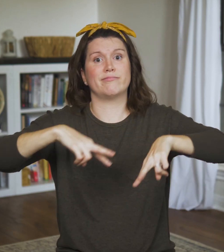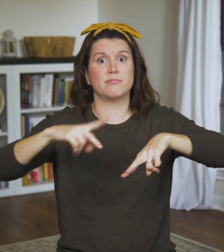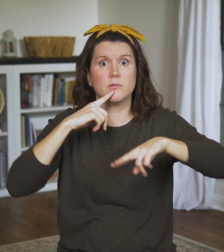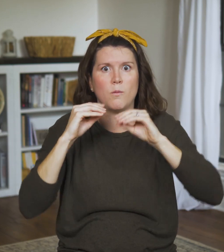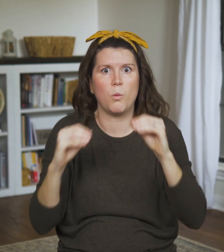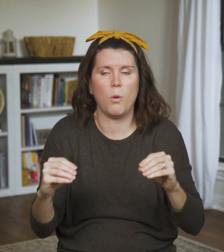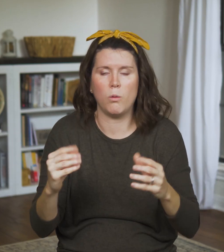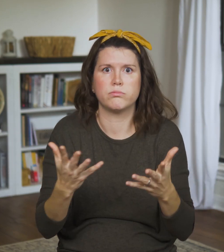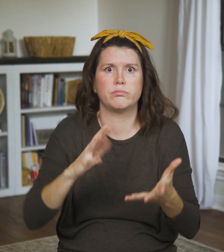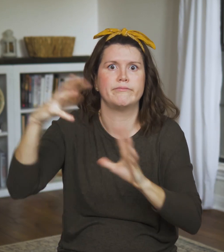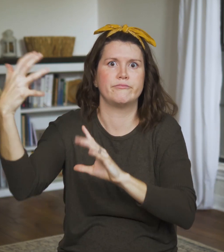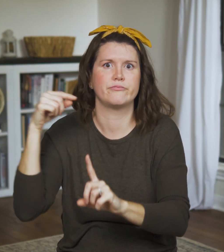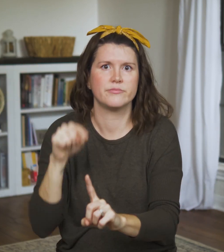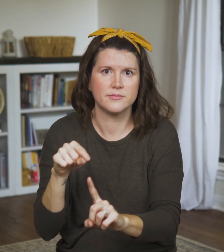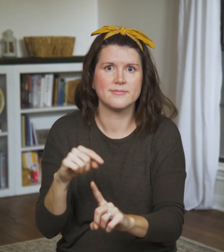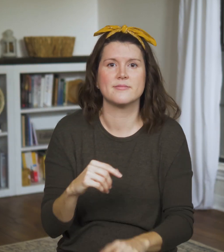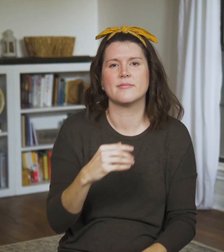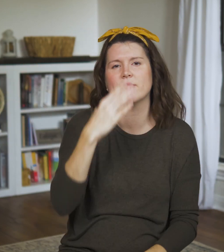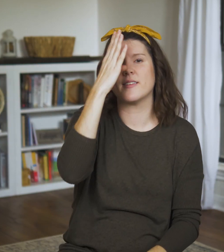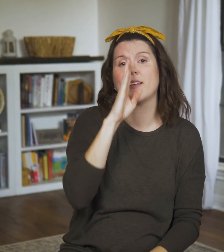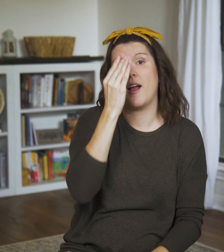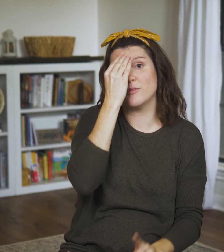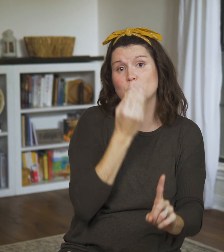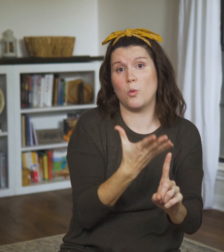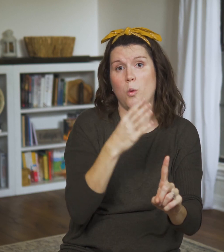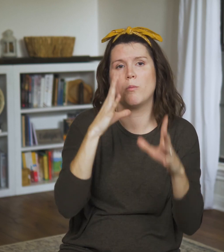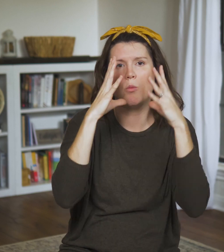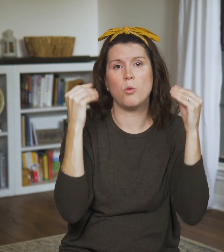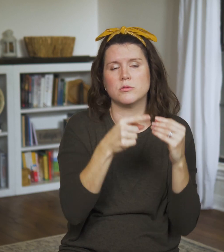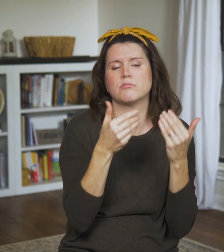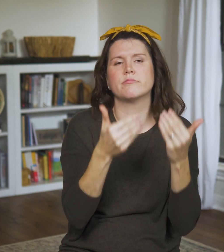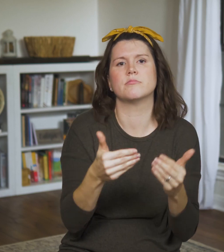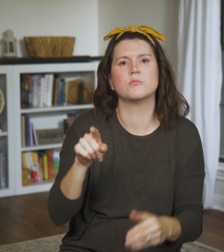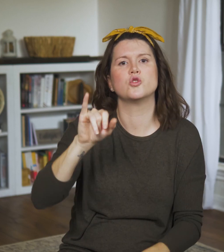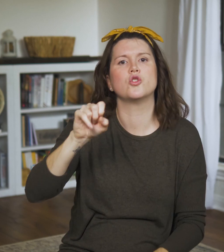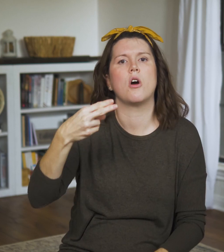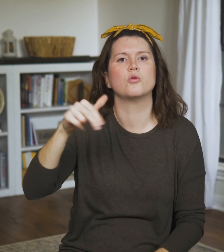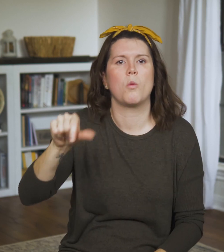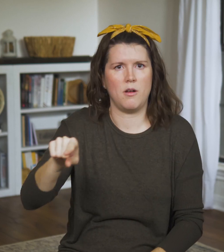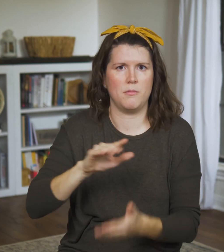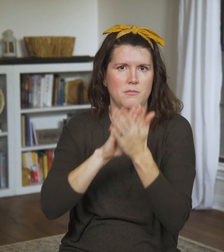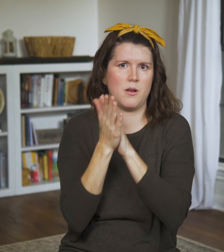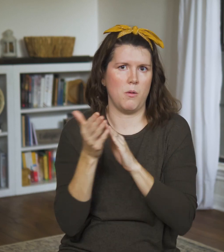Then God pulls Moses aside and lets him know